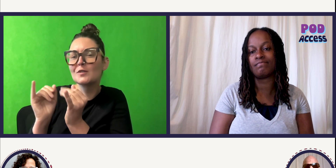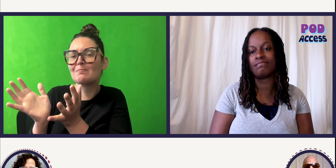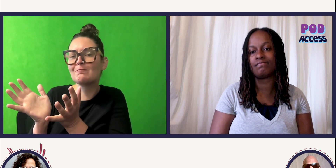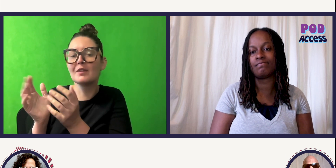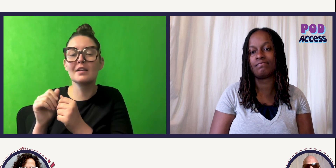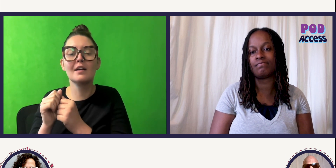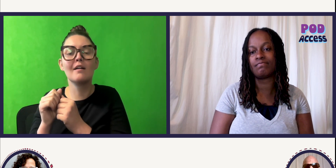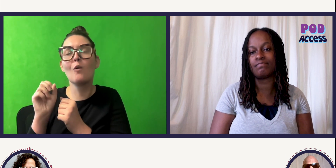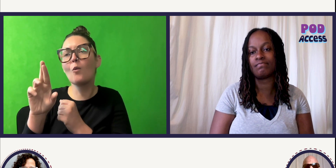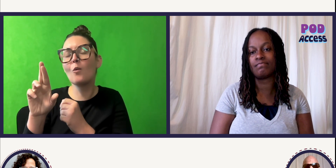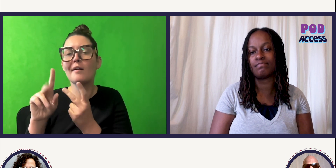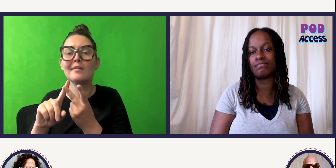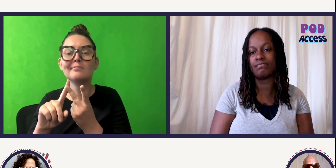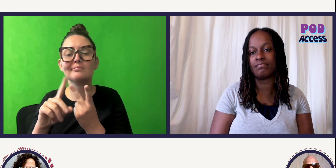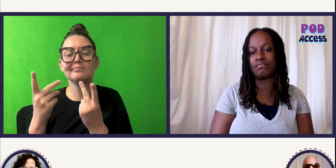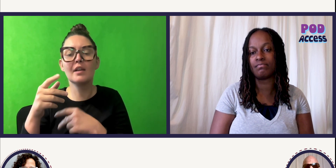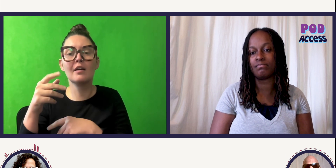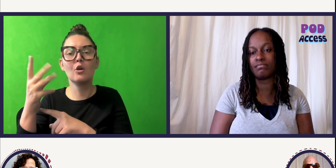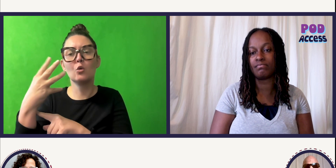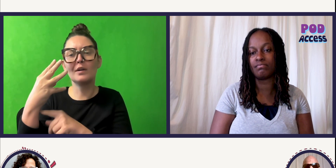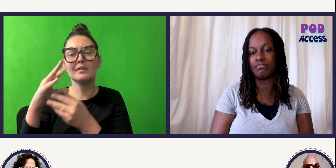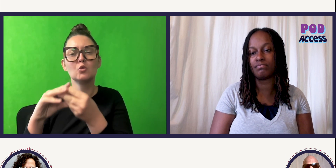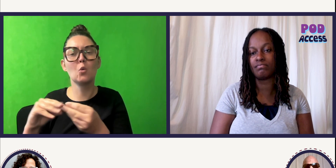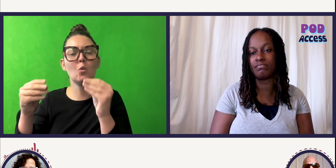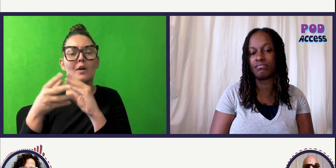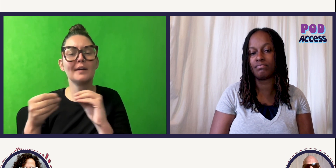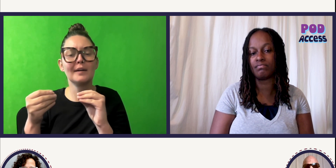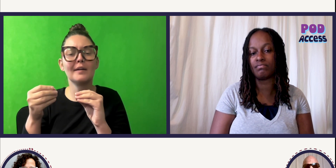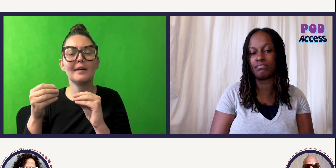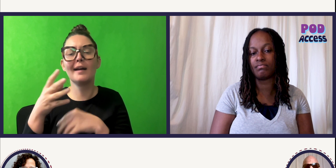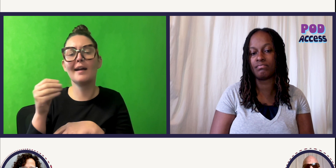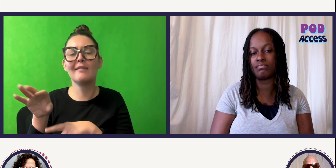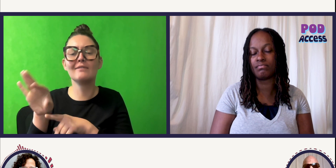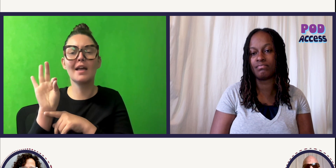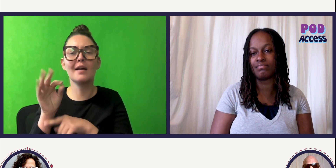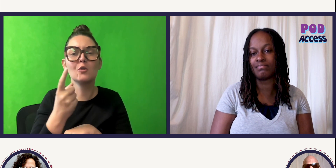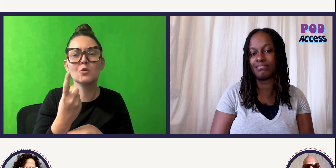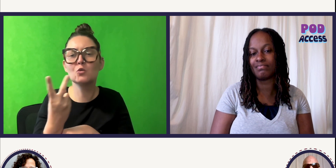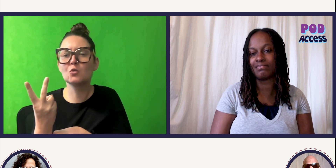that I really wanna focus on, and cutting everything else away, everything, so it’s really focused.